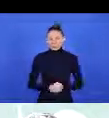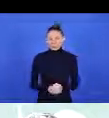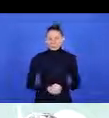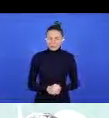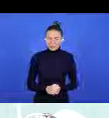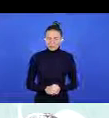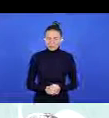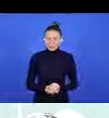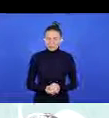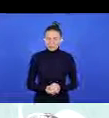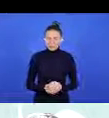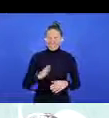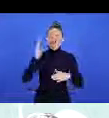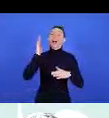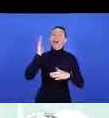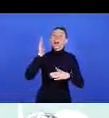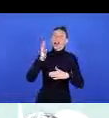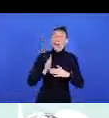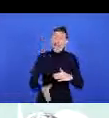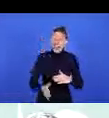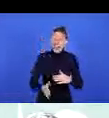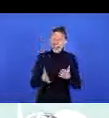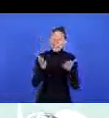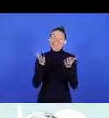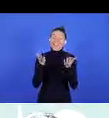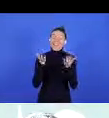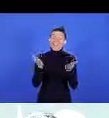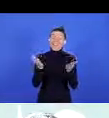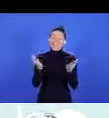everything enough, and then you really need the support